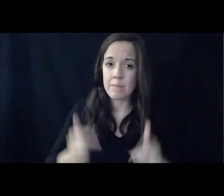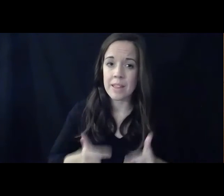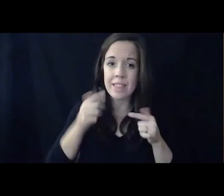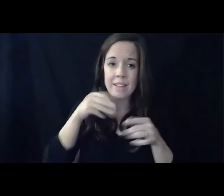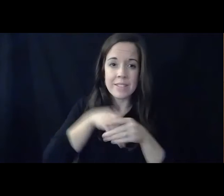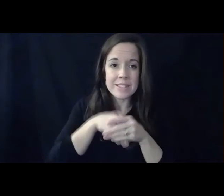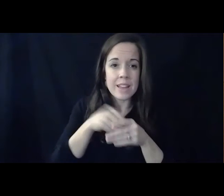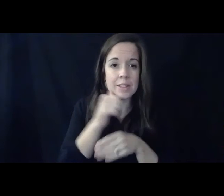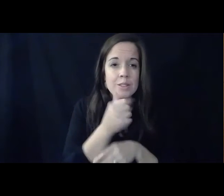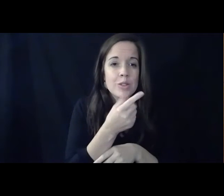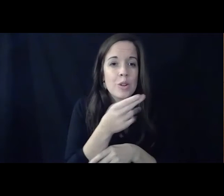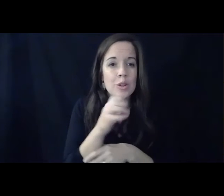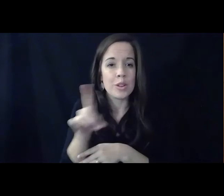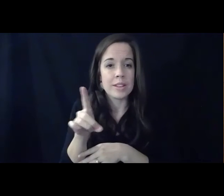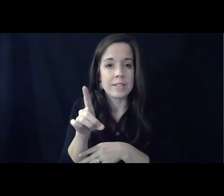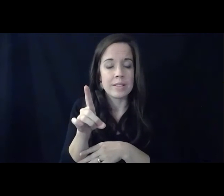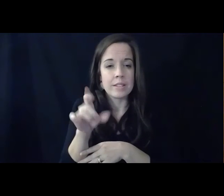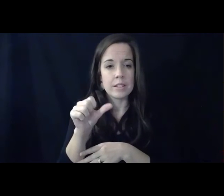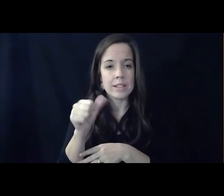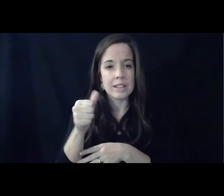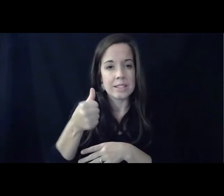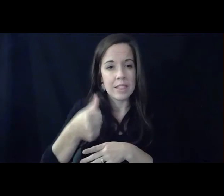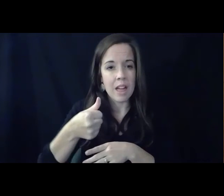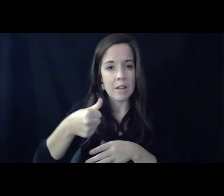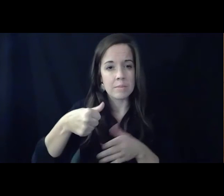He presses his thumbs against my pulse and I wake beside